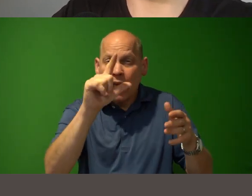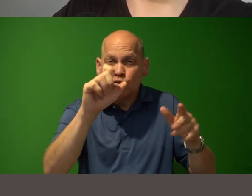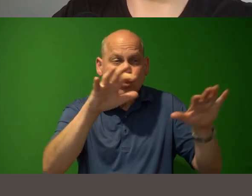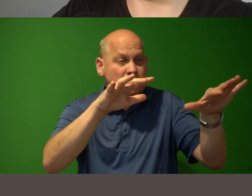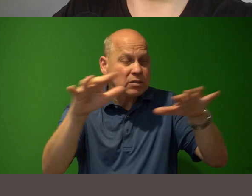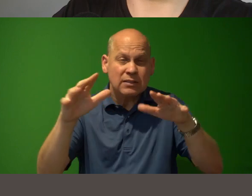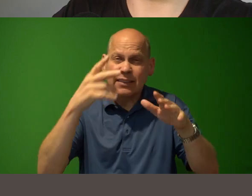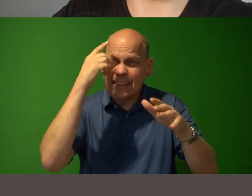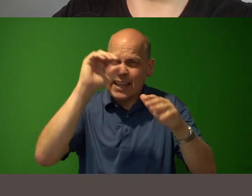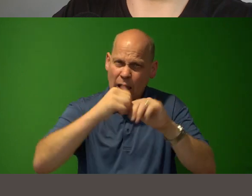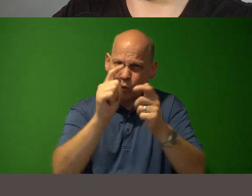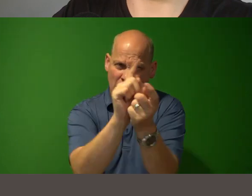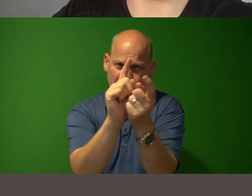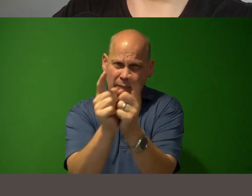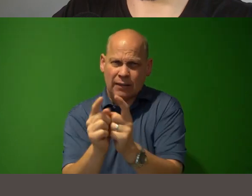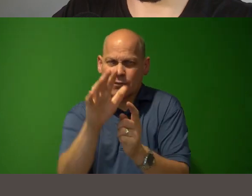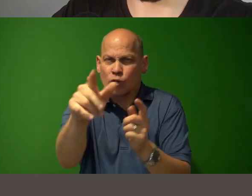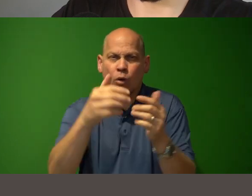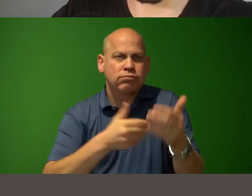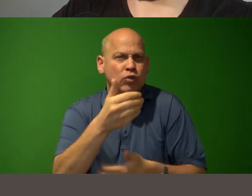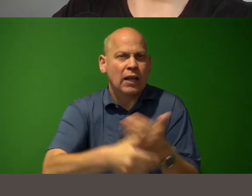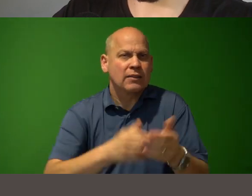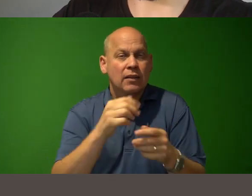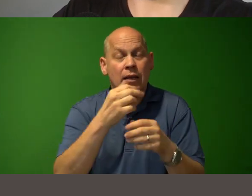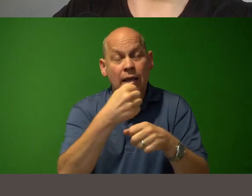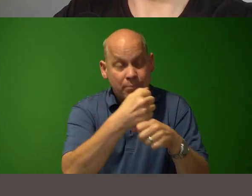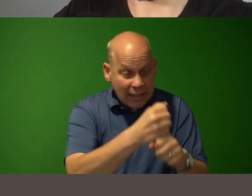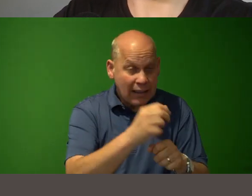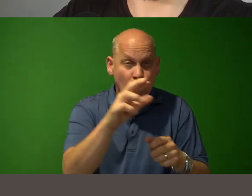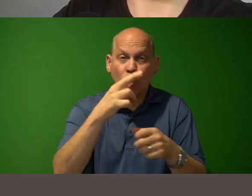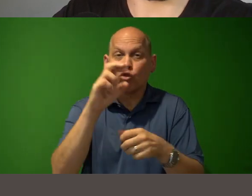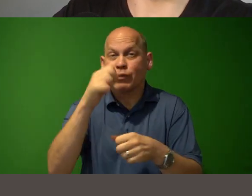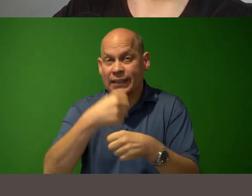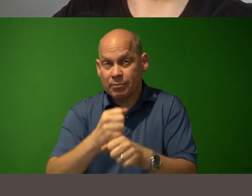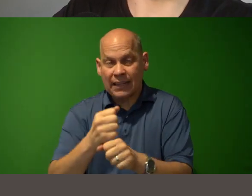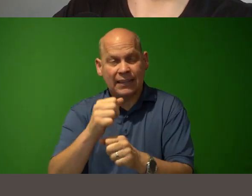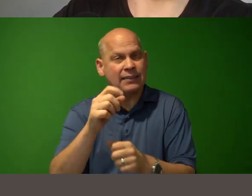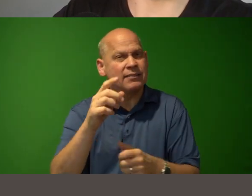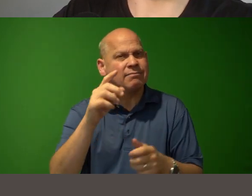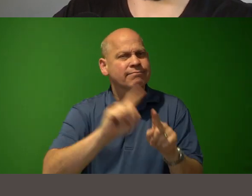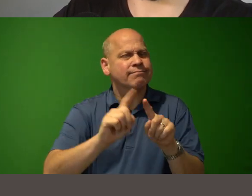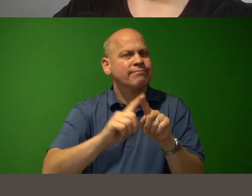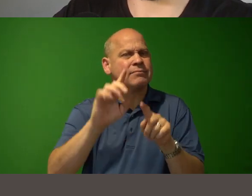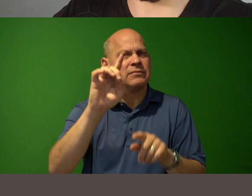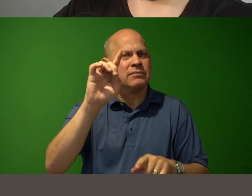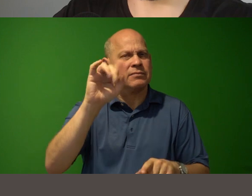to start. Think about how you can modify your process and then make or remake diagrams with these techniques in mind.